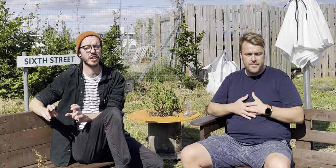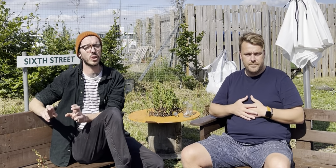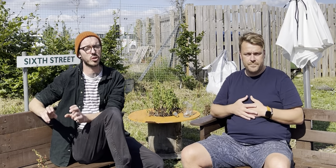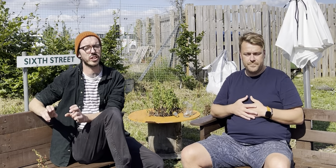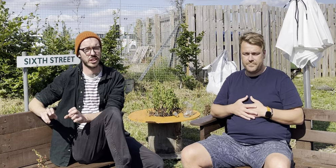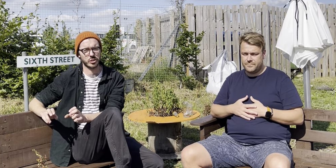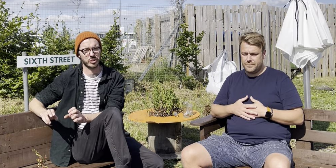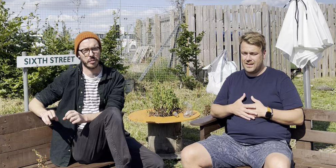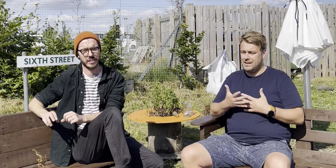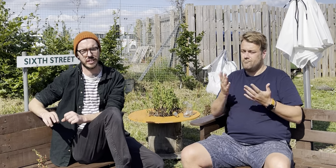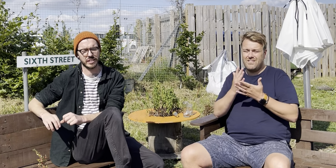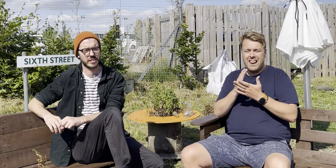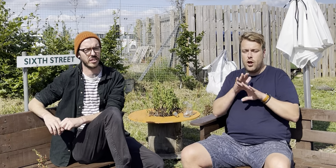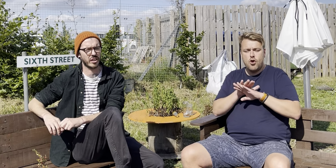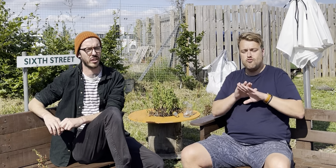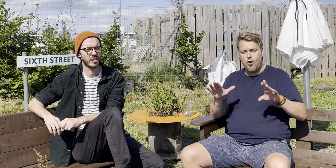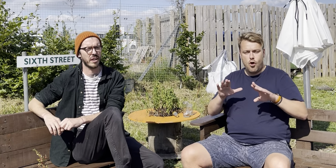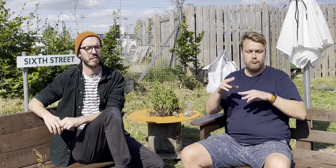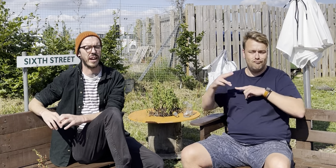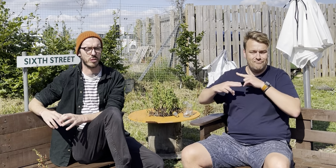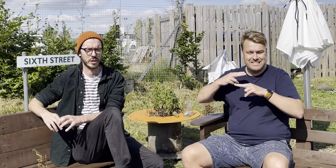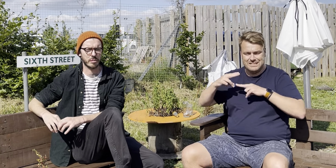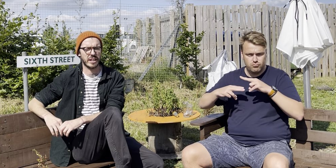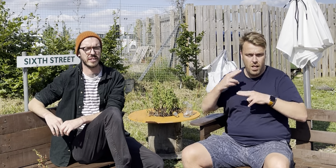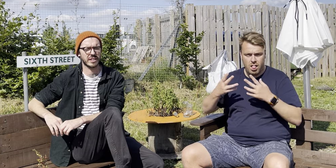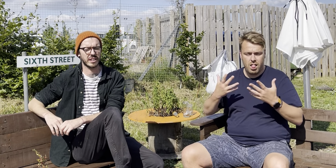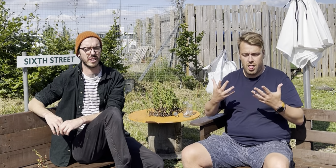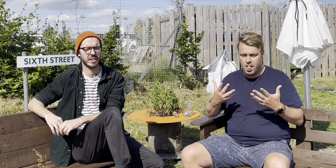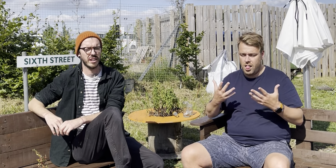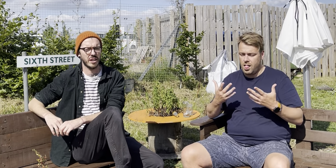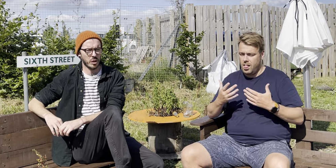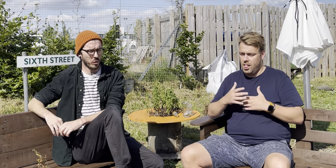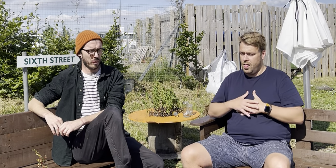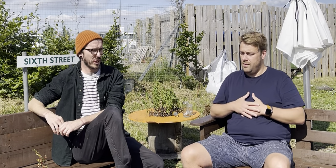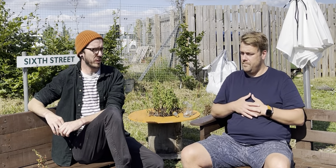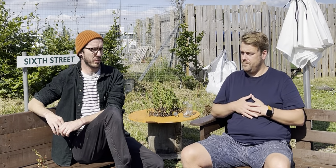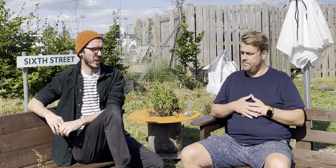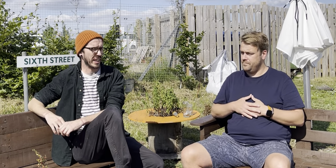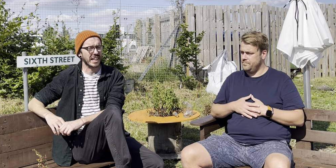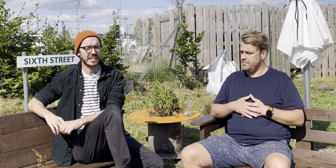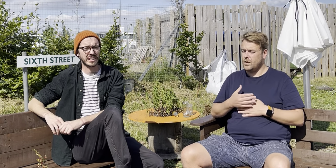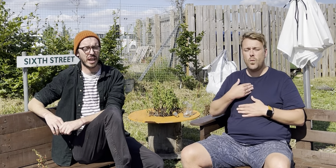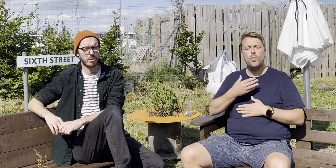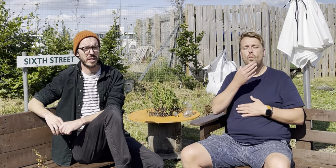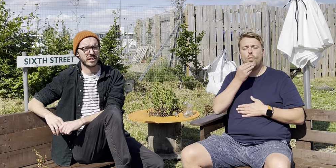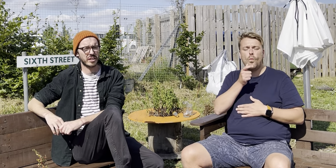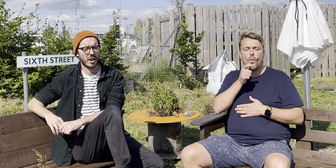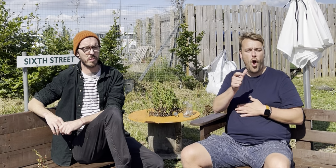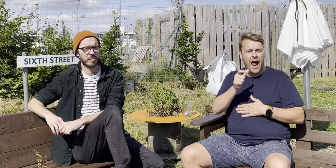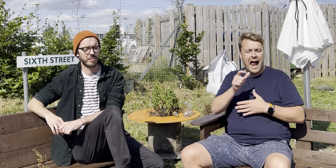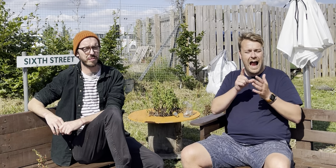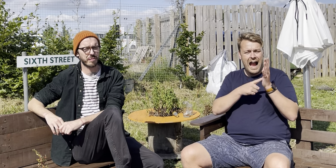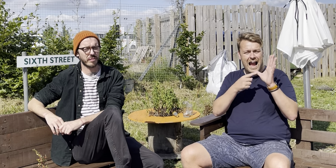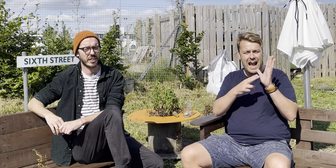non-traditional spaces so found spaces and when we use the word landscape it's um that